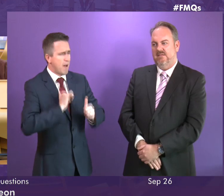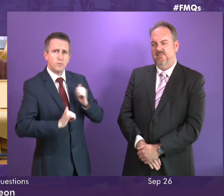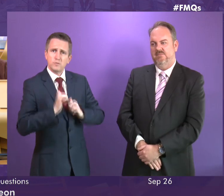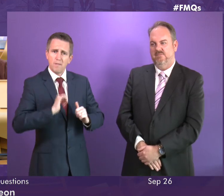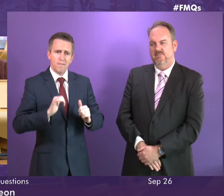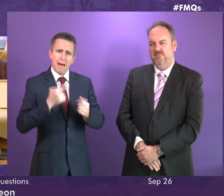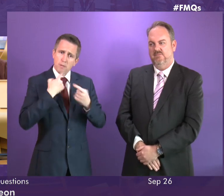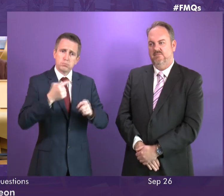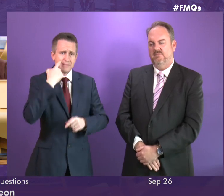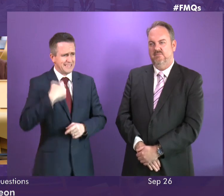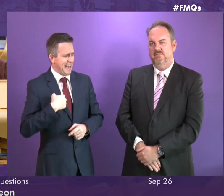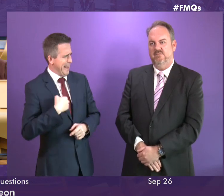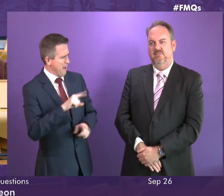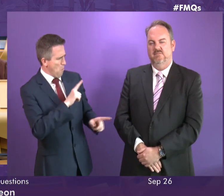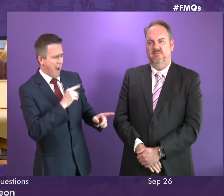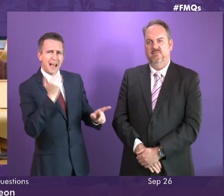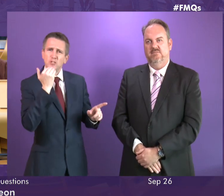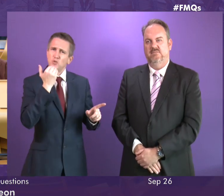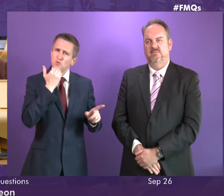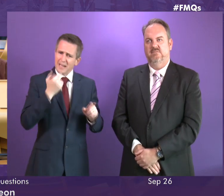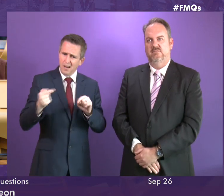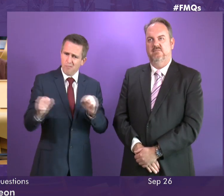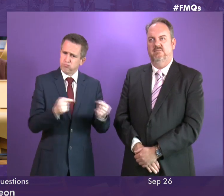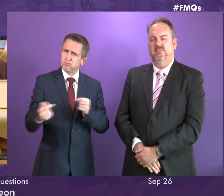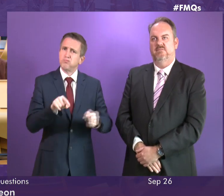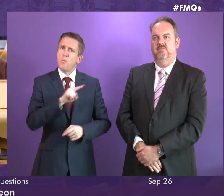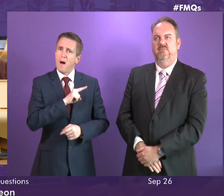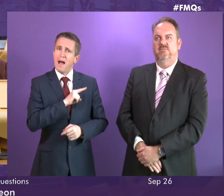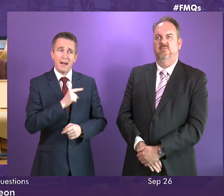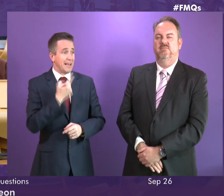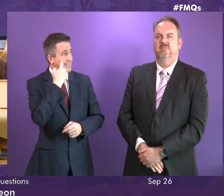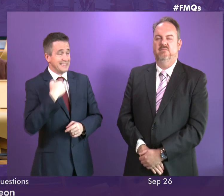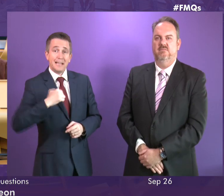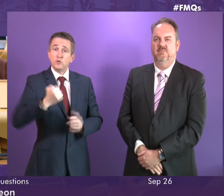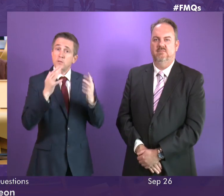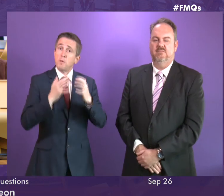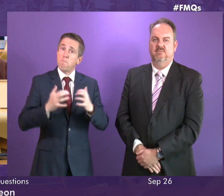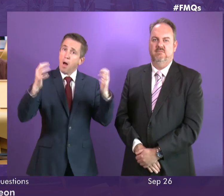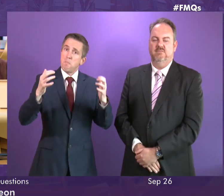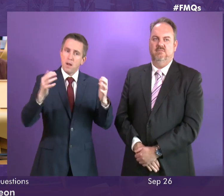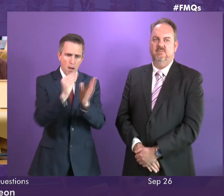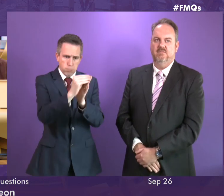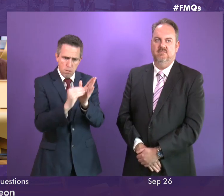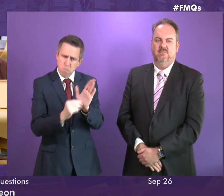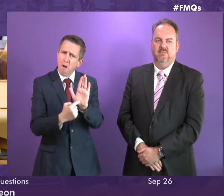to understand the Green position on that. Yesterday, this Parliament set the strongest,